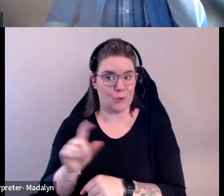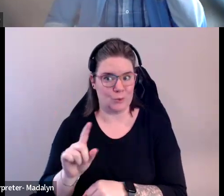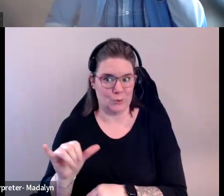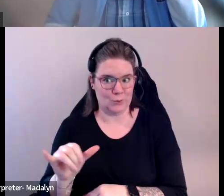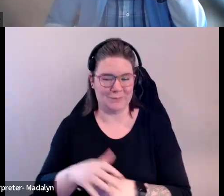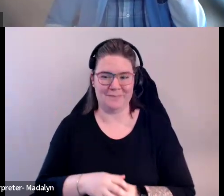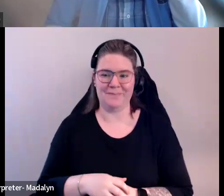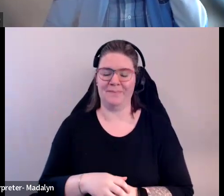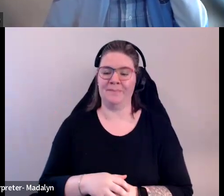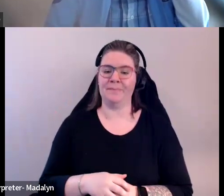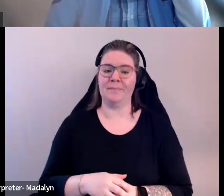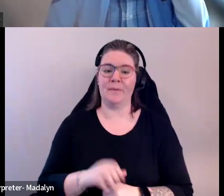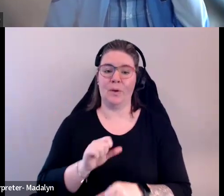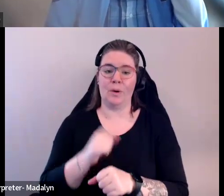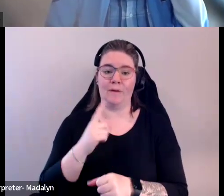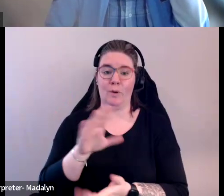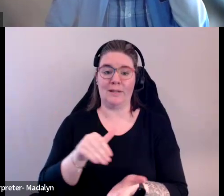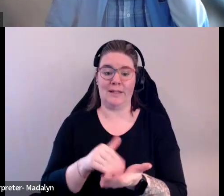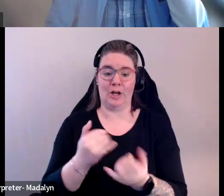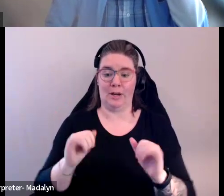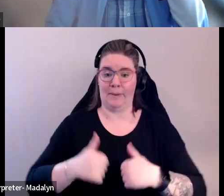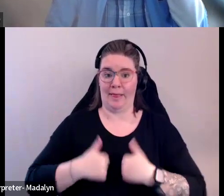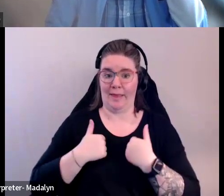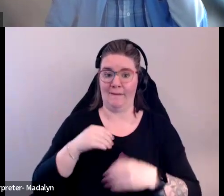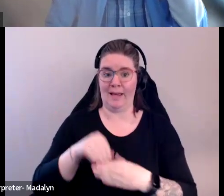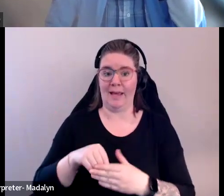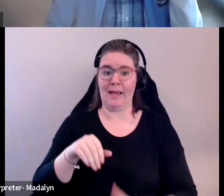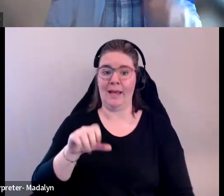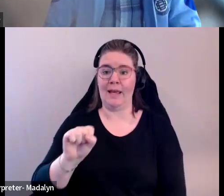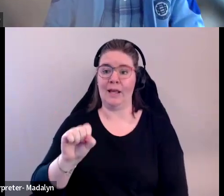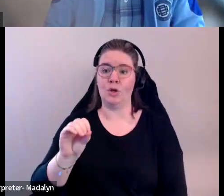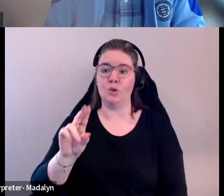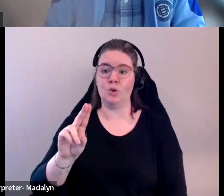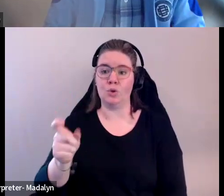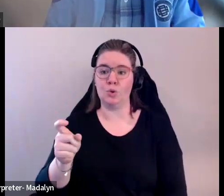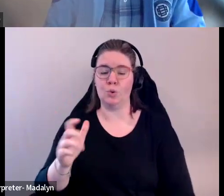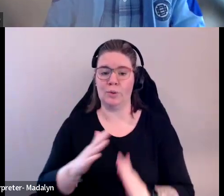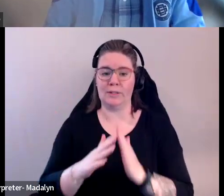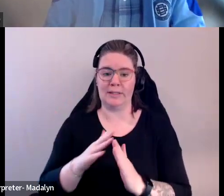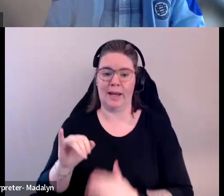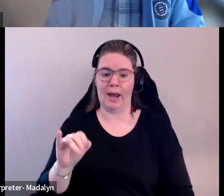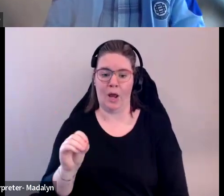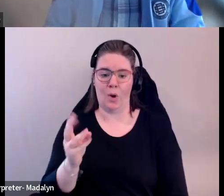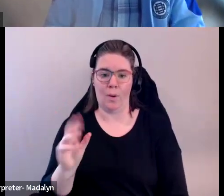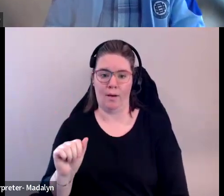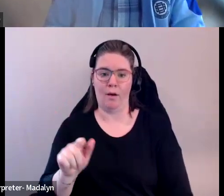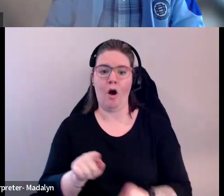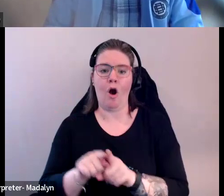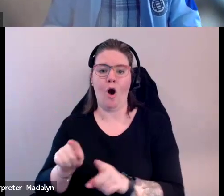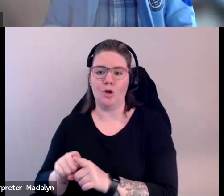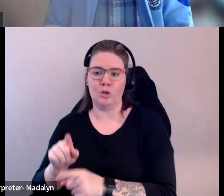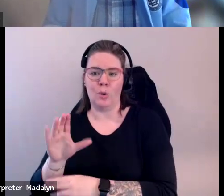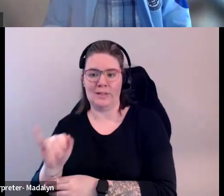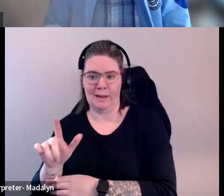Don Dew: I I work for a center for independent living in Sioux City, Iowa. But I'm also the silk director in Nebraska, actually live in Nebraska.